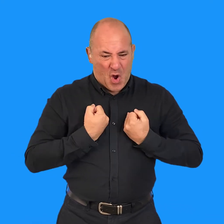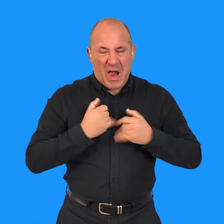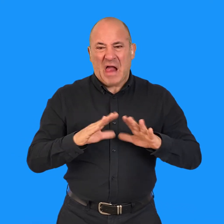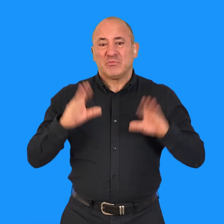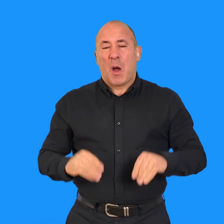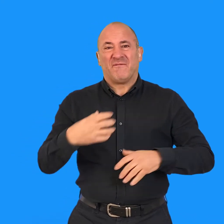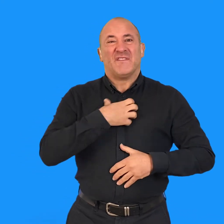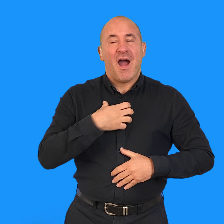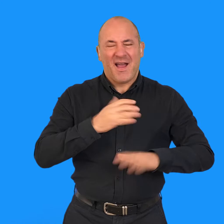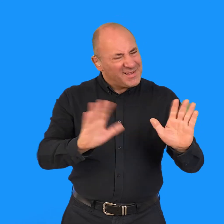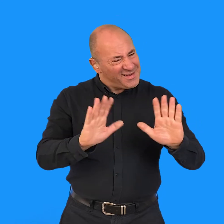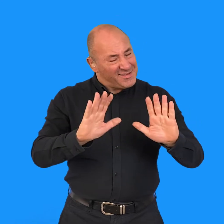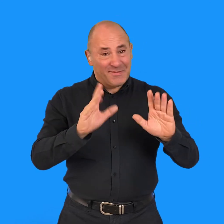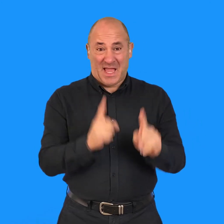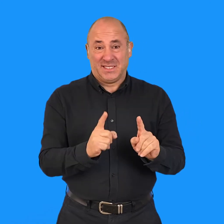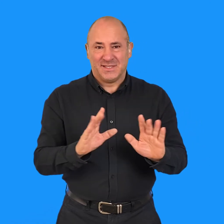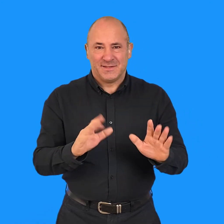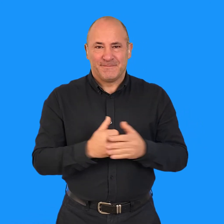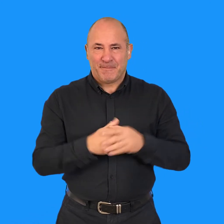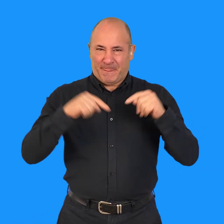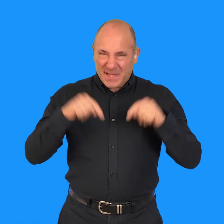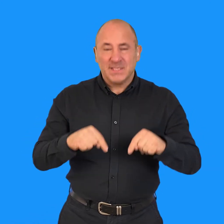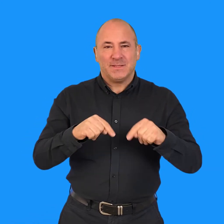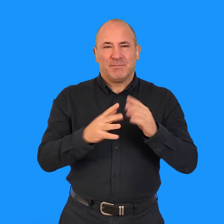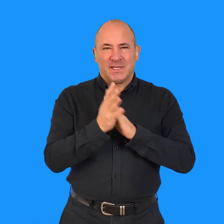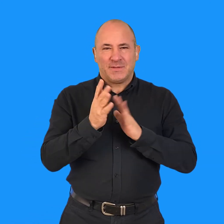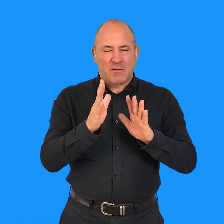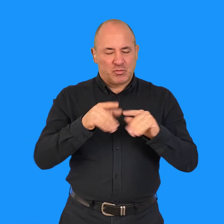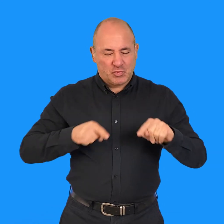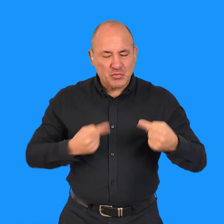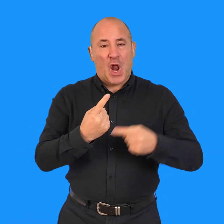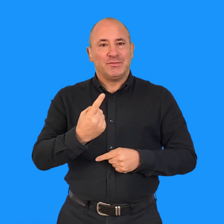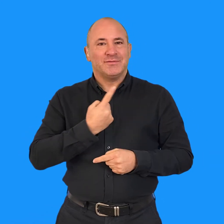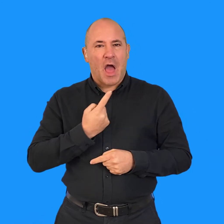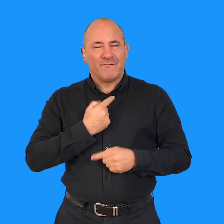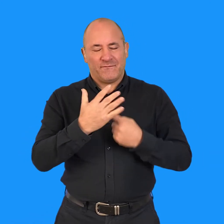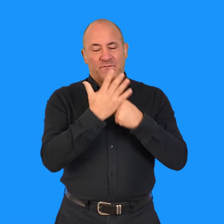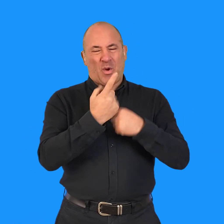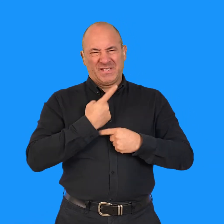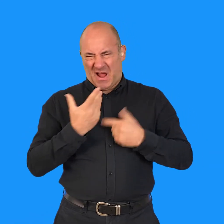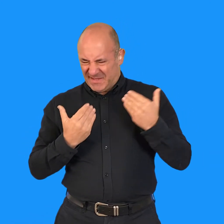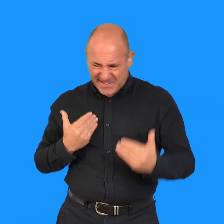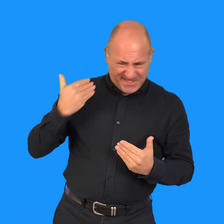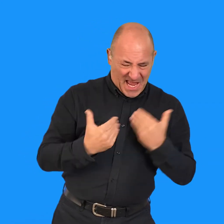that they're gonna do it wrong. And on occasion that can be used to challenge yourself